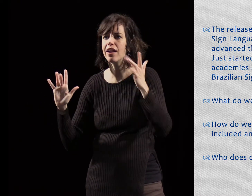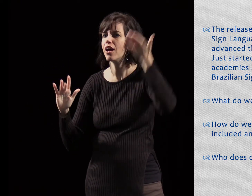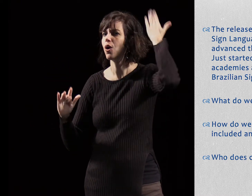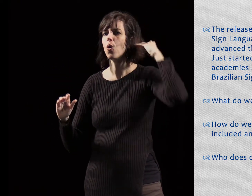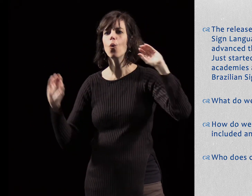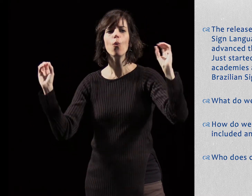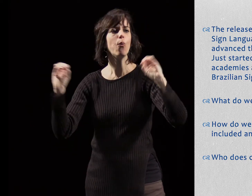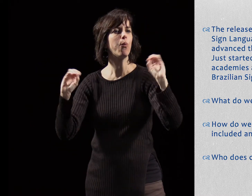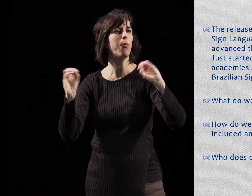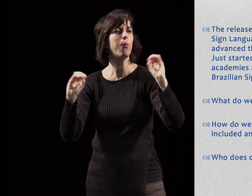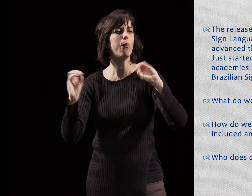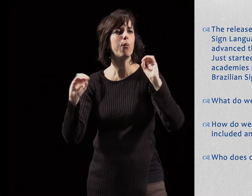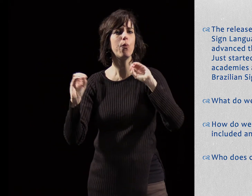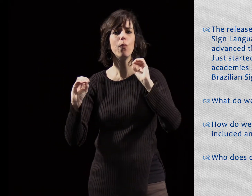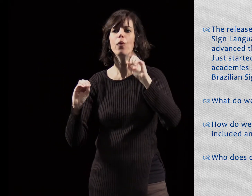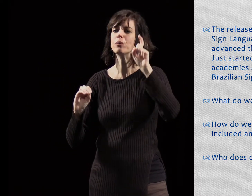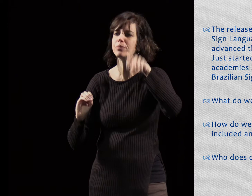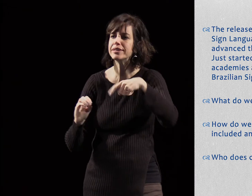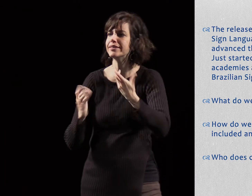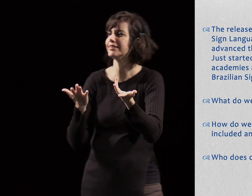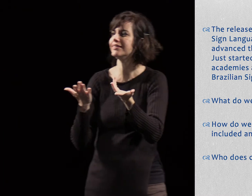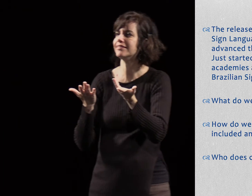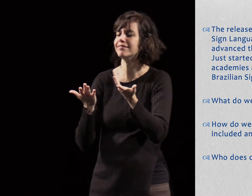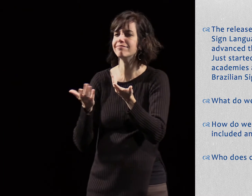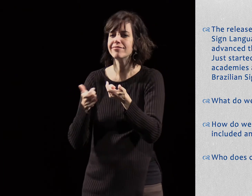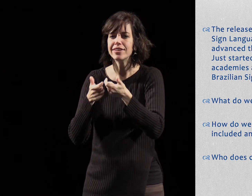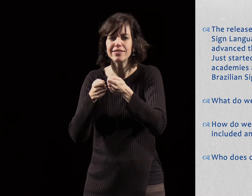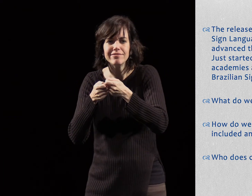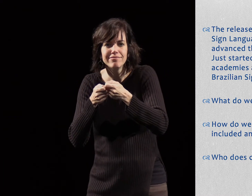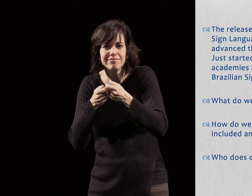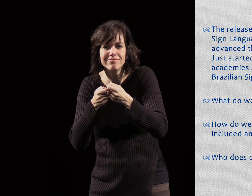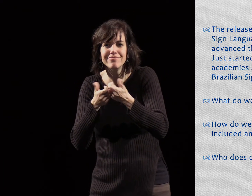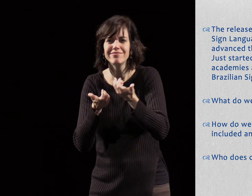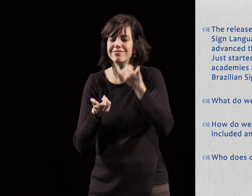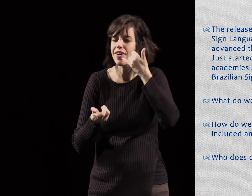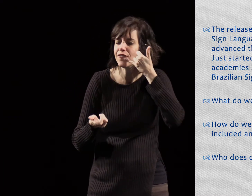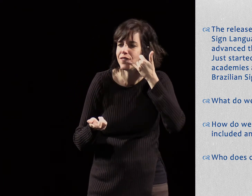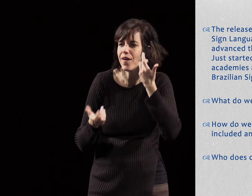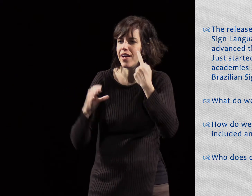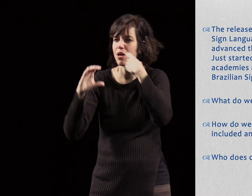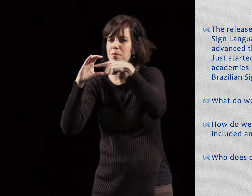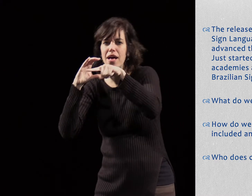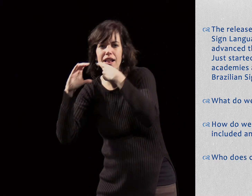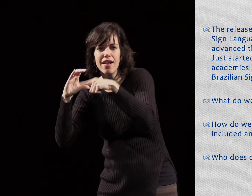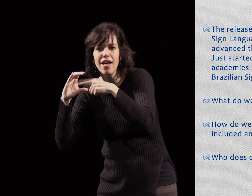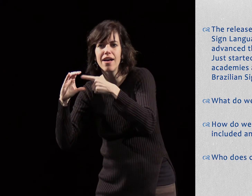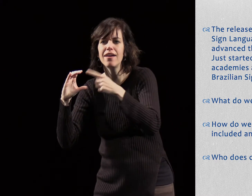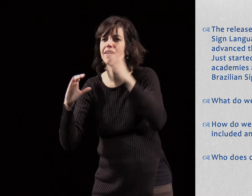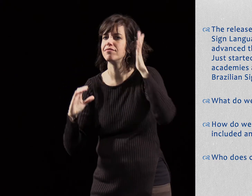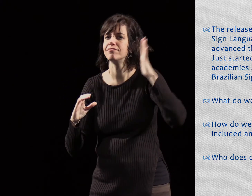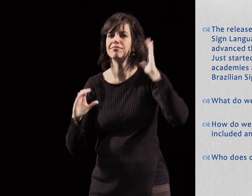And this is difficult because back in the day, there wasn't Internet. Now we have texting and emails and phone calls,